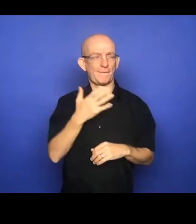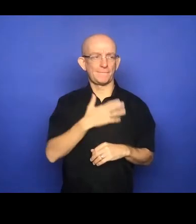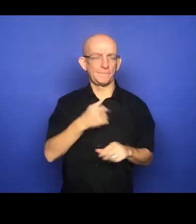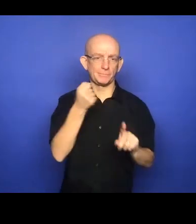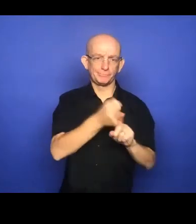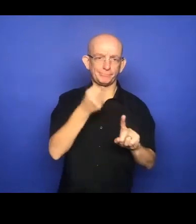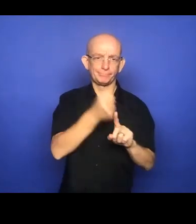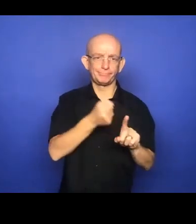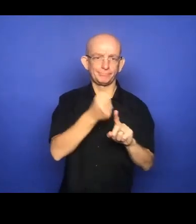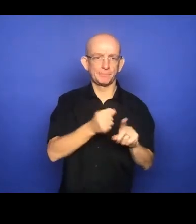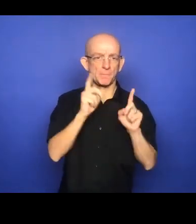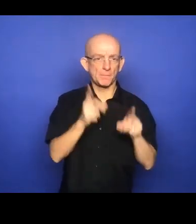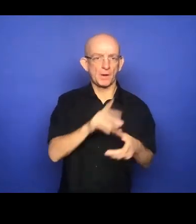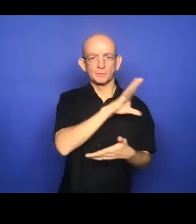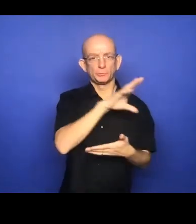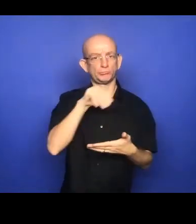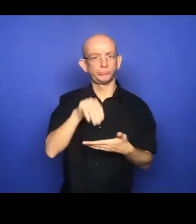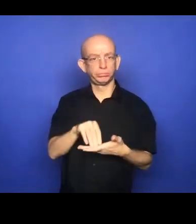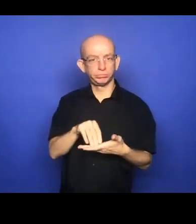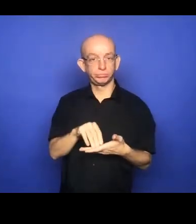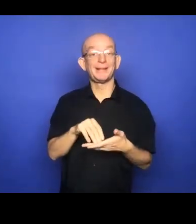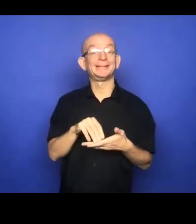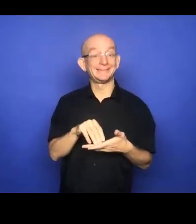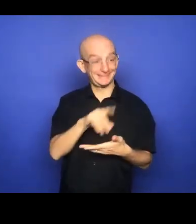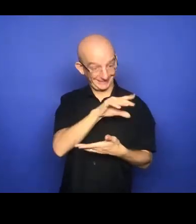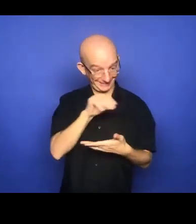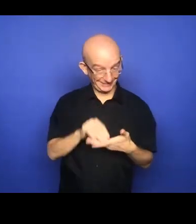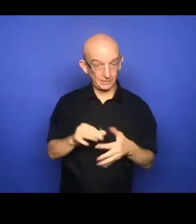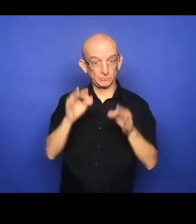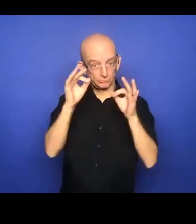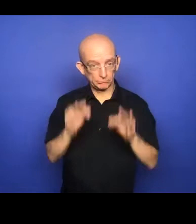the hope that it would ensure the availability